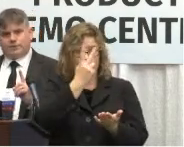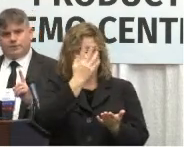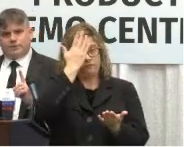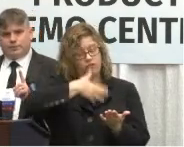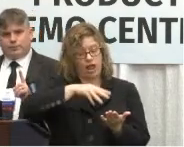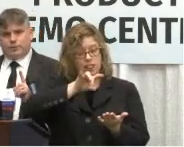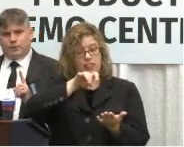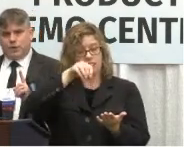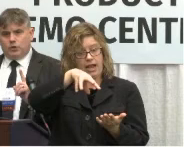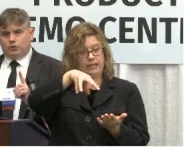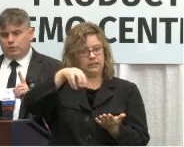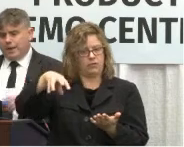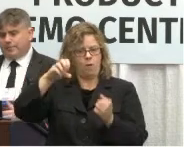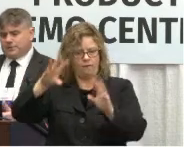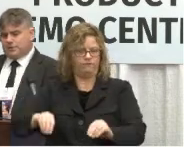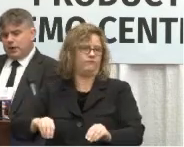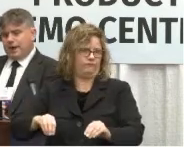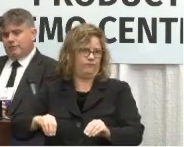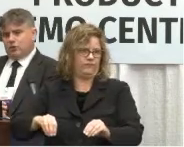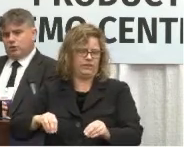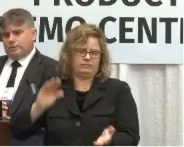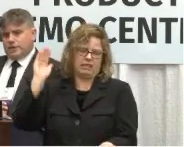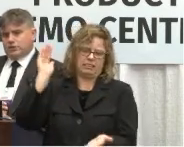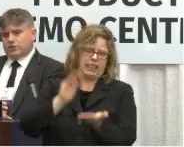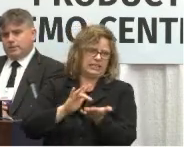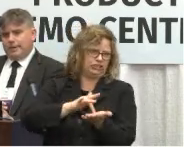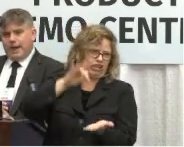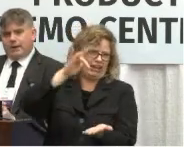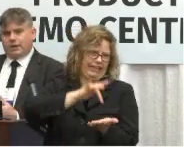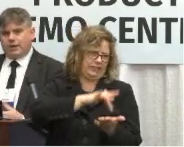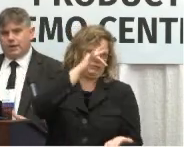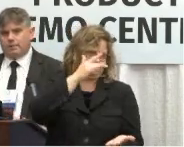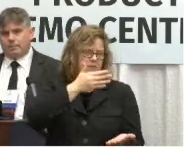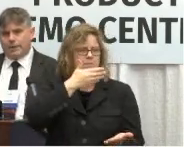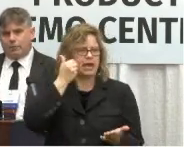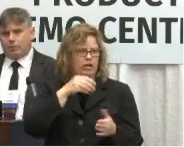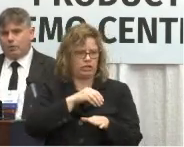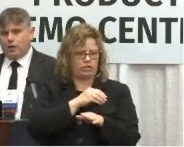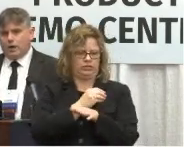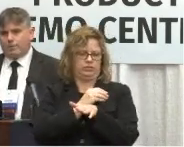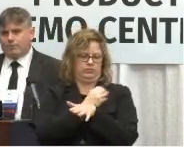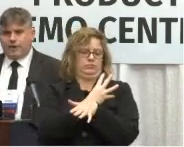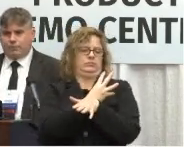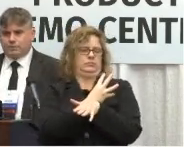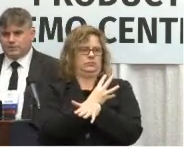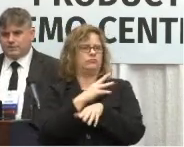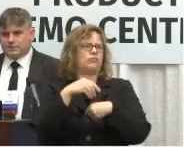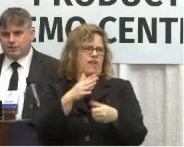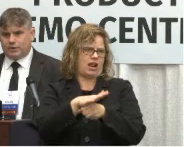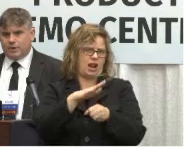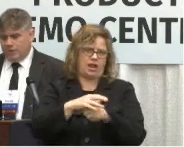that typically do that but still have illumination in the back that will provide what's necessary